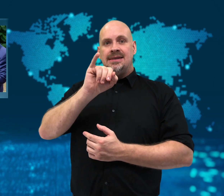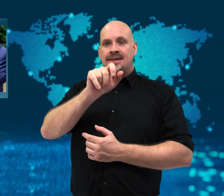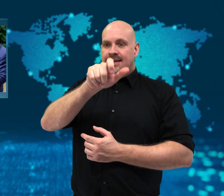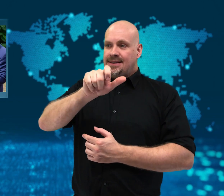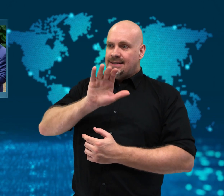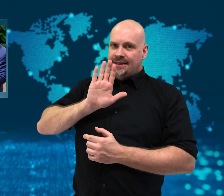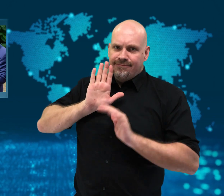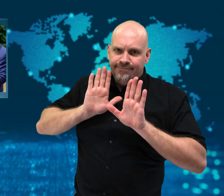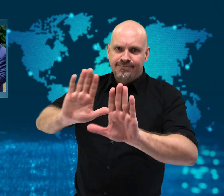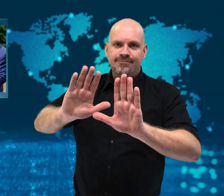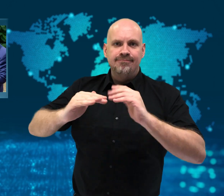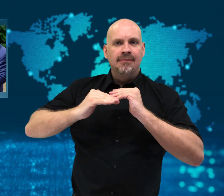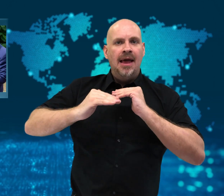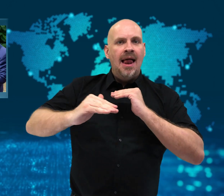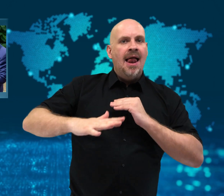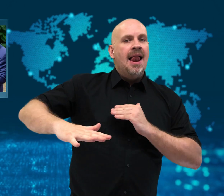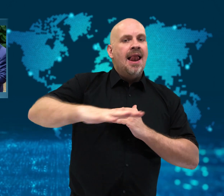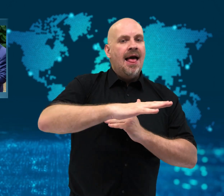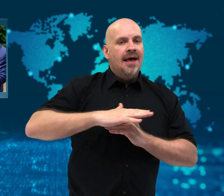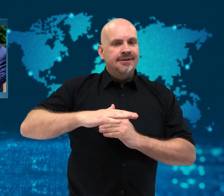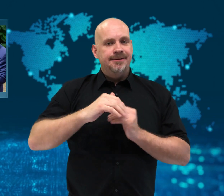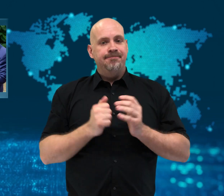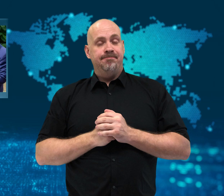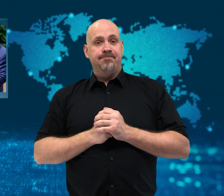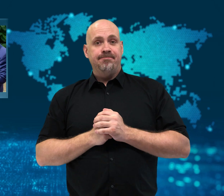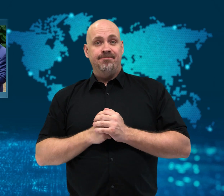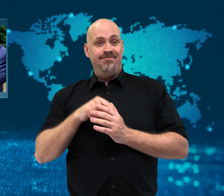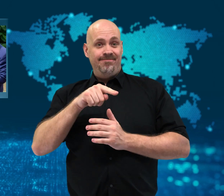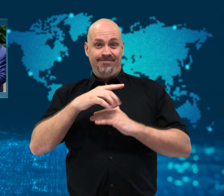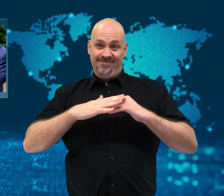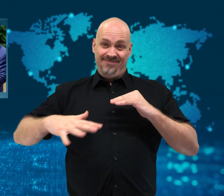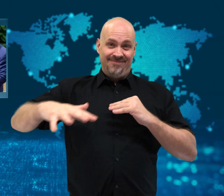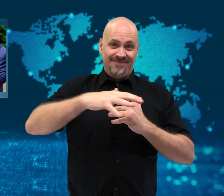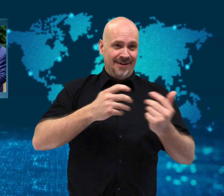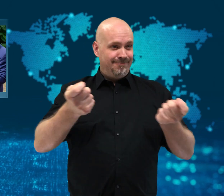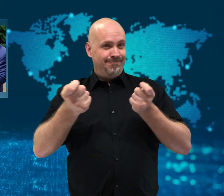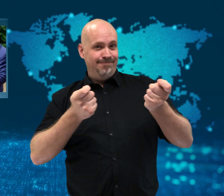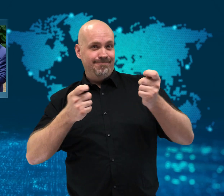The kingdom of Eswatini is home to